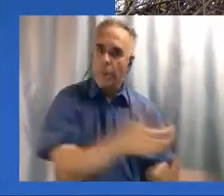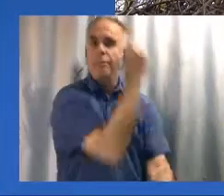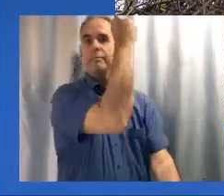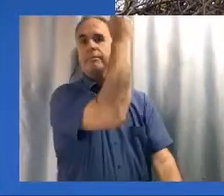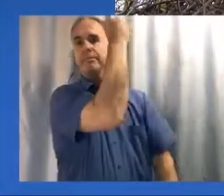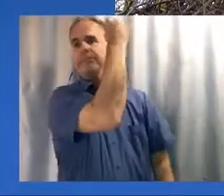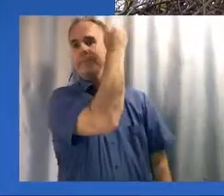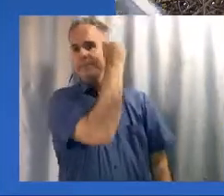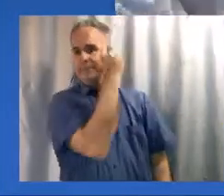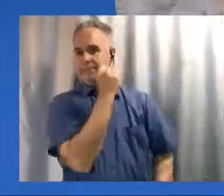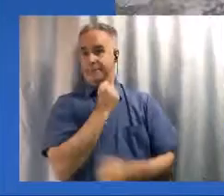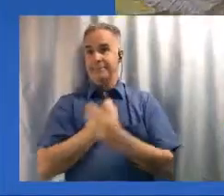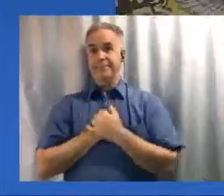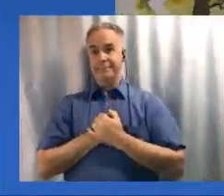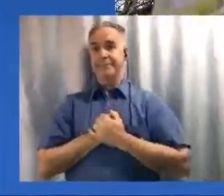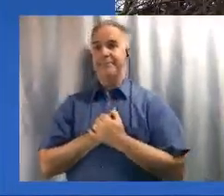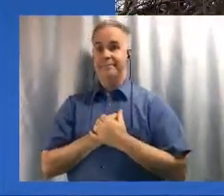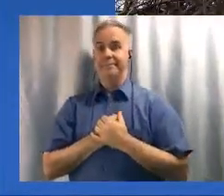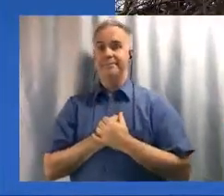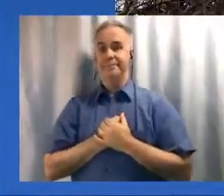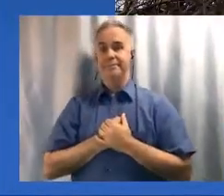Silence...